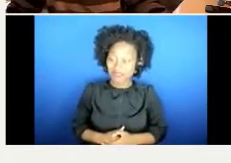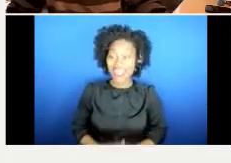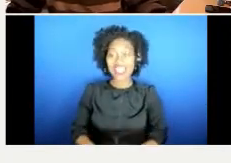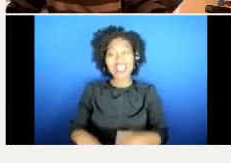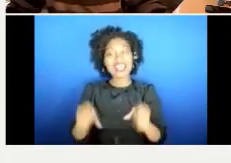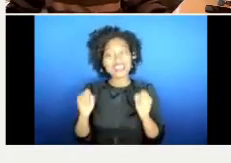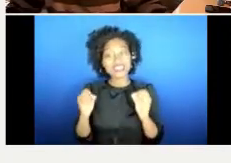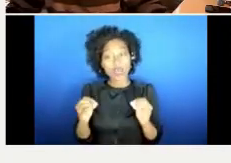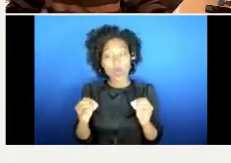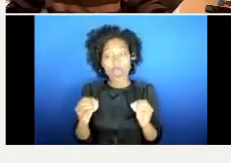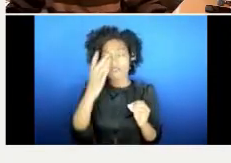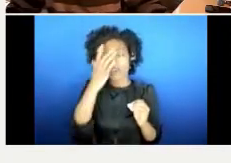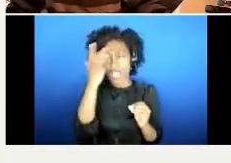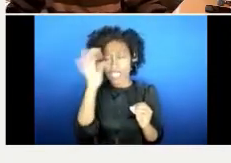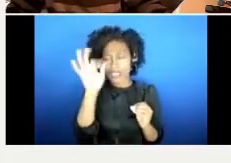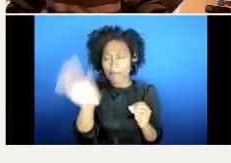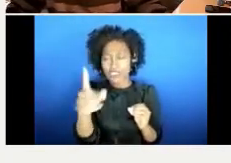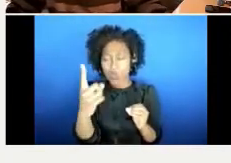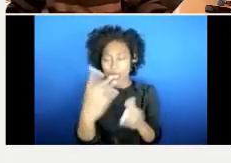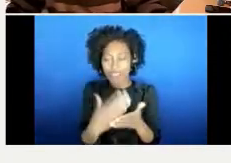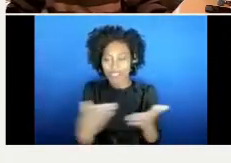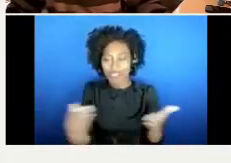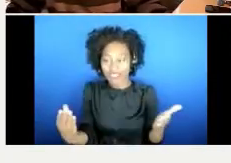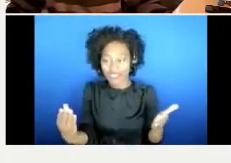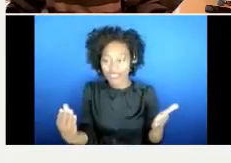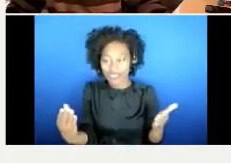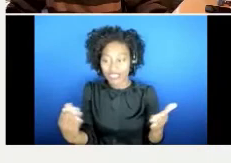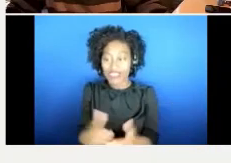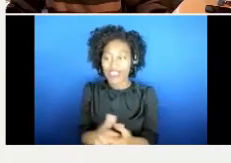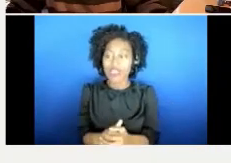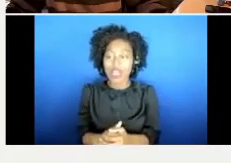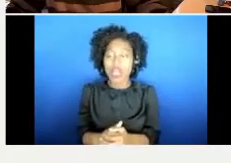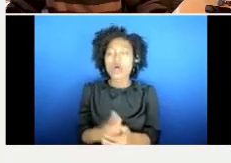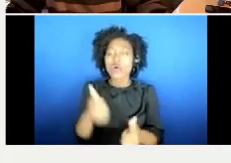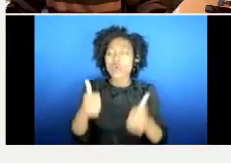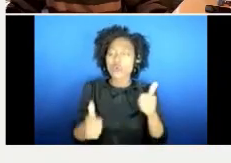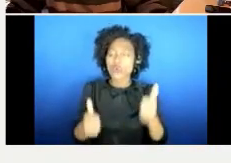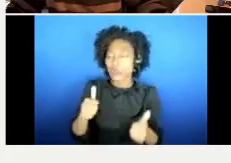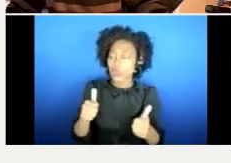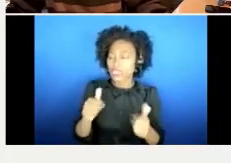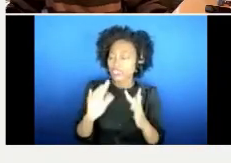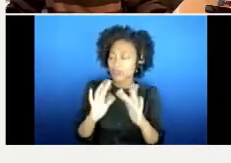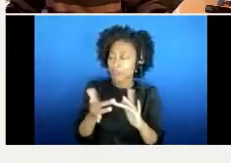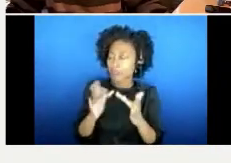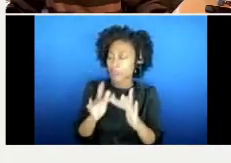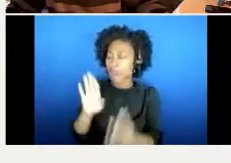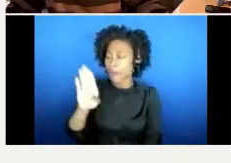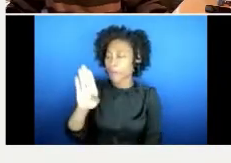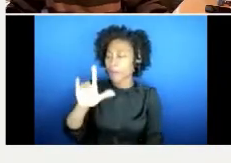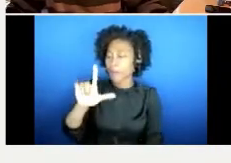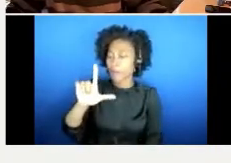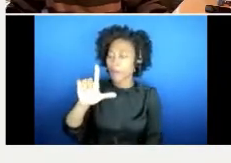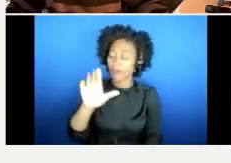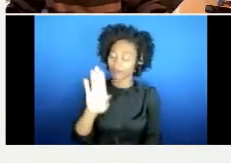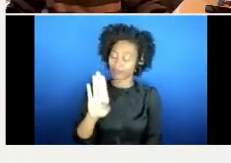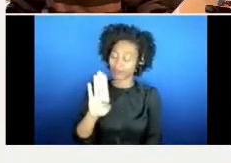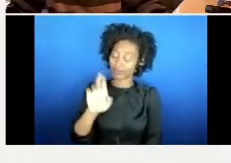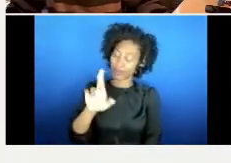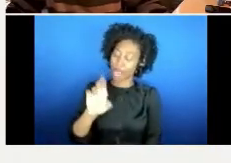mention one thing. What browser do you need to use? Our website is not supported by Internet